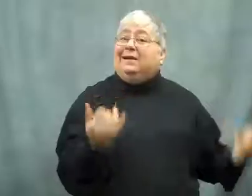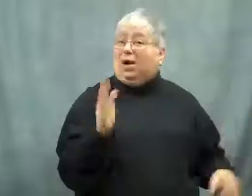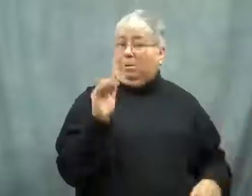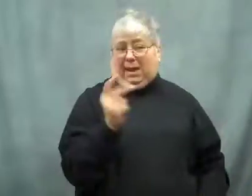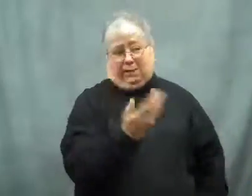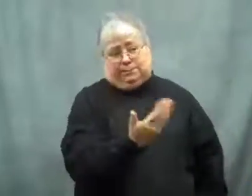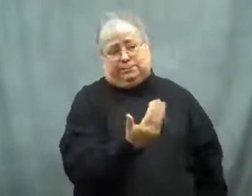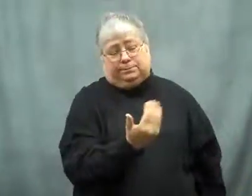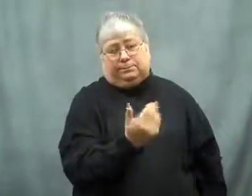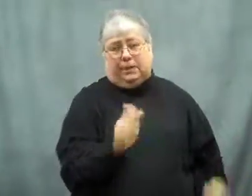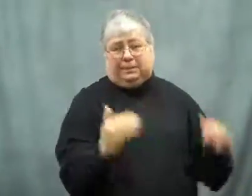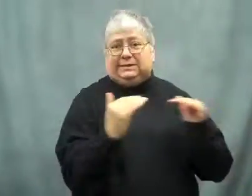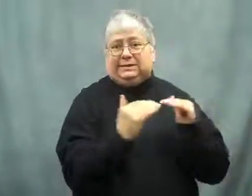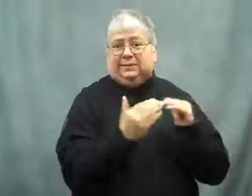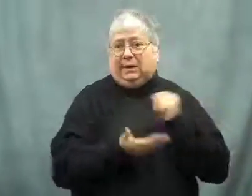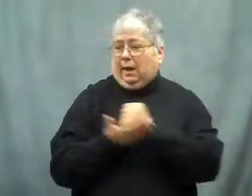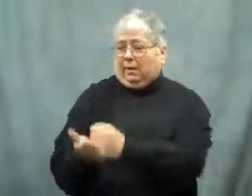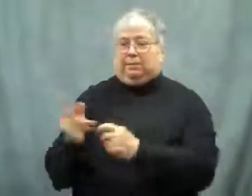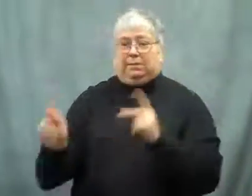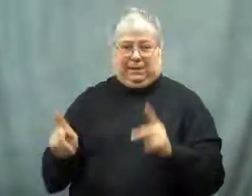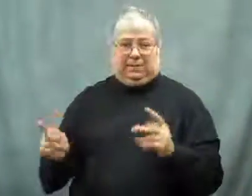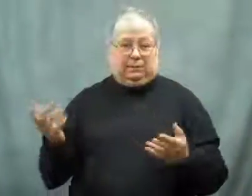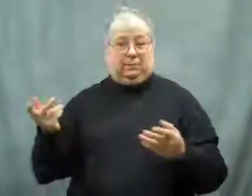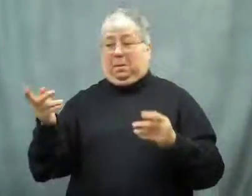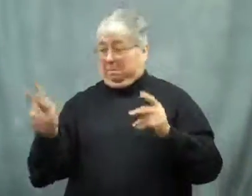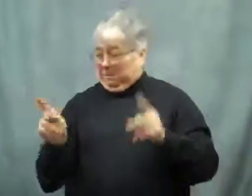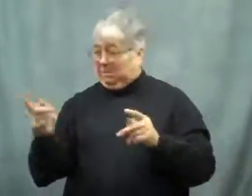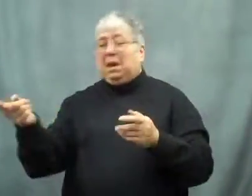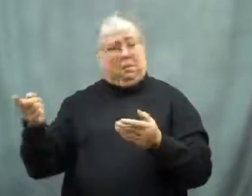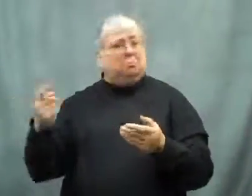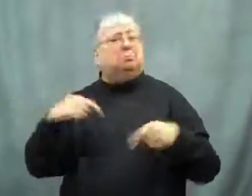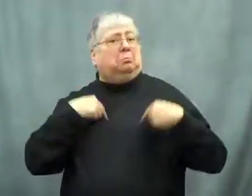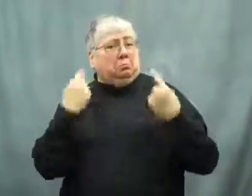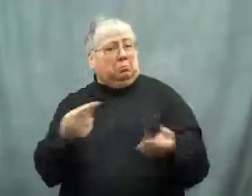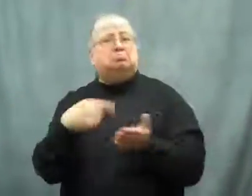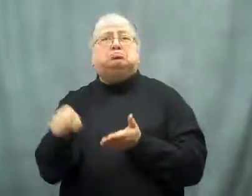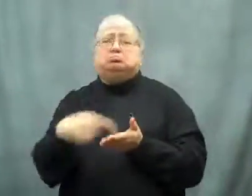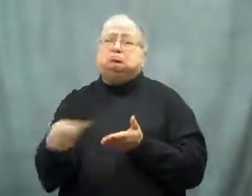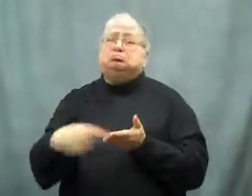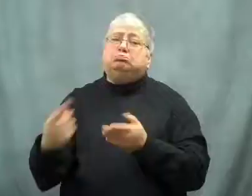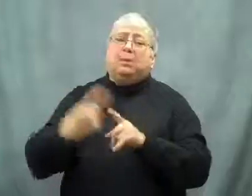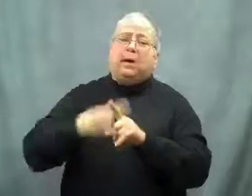It's now the banks' turn to help out the people.